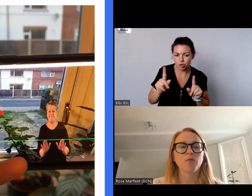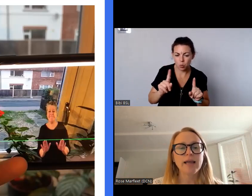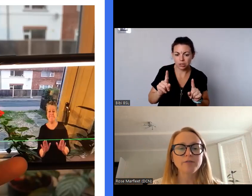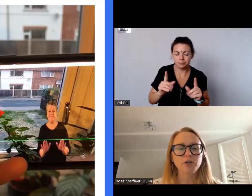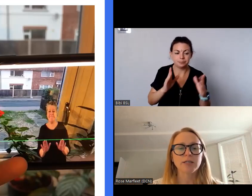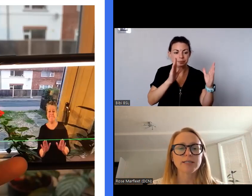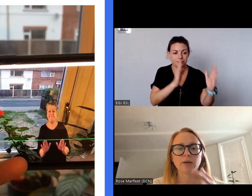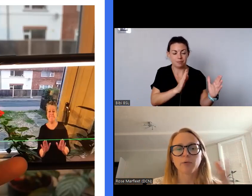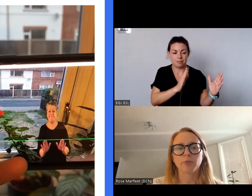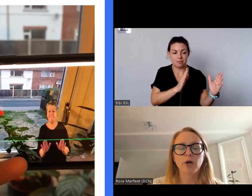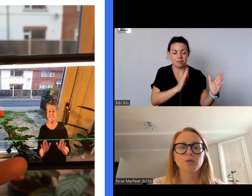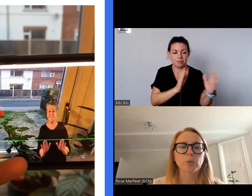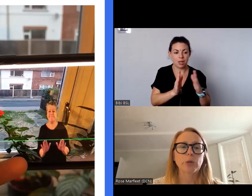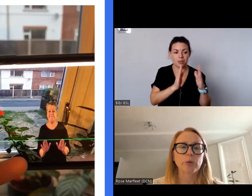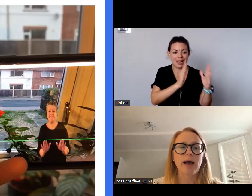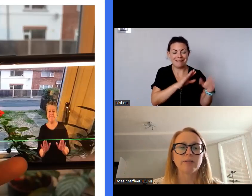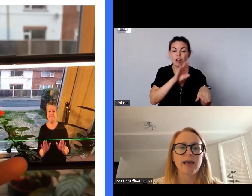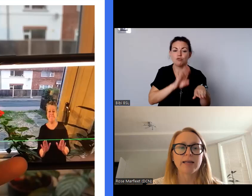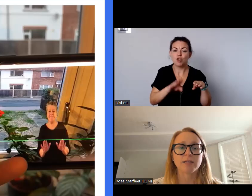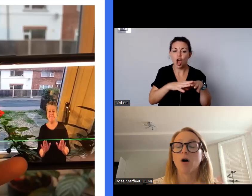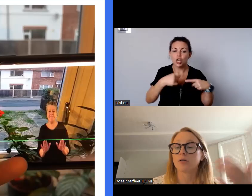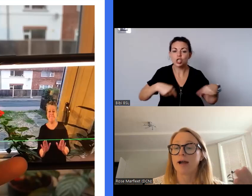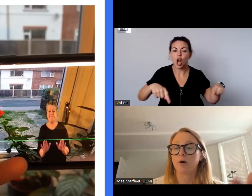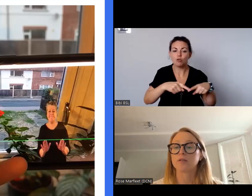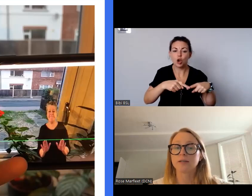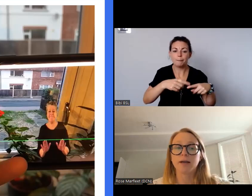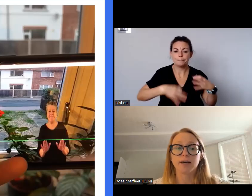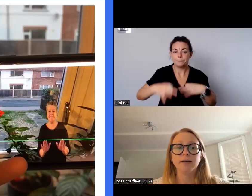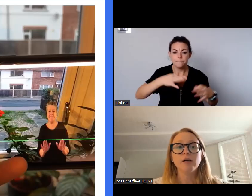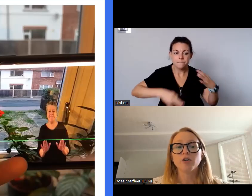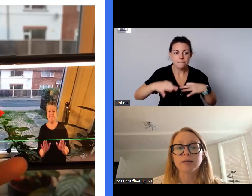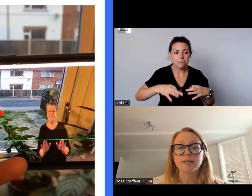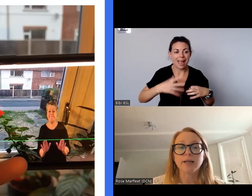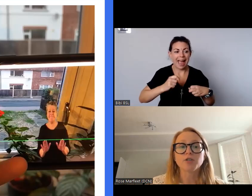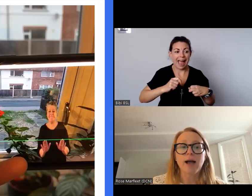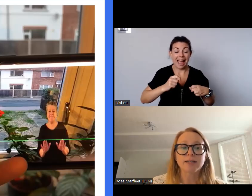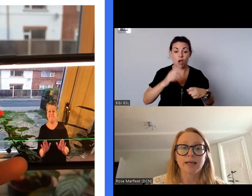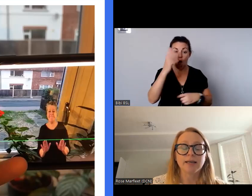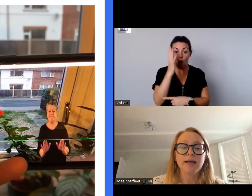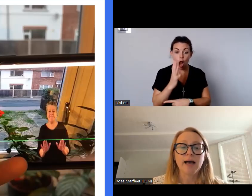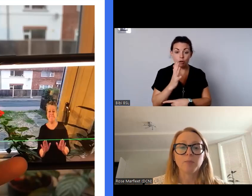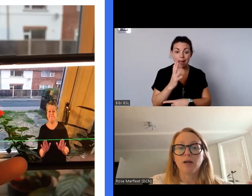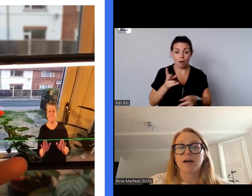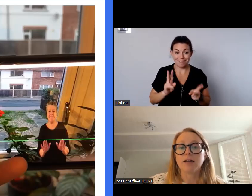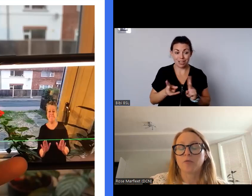On the left, you can see we're in a rehearsal room and there is a hologram of a signer who is interacting live